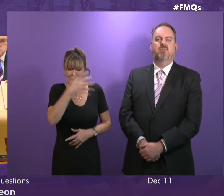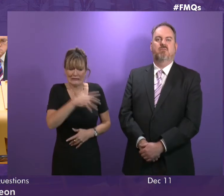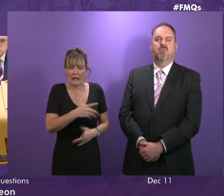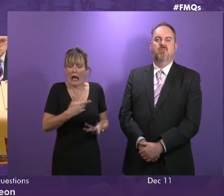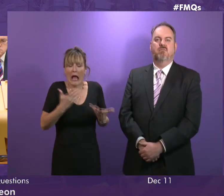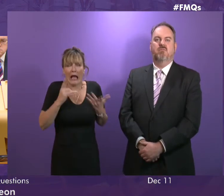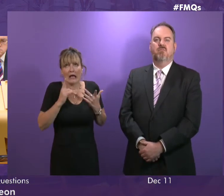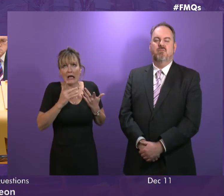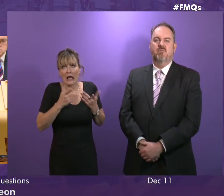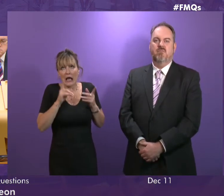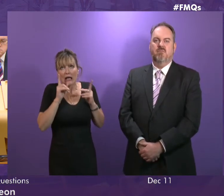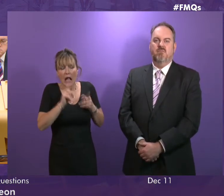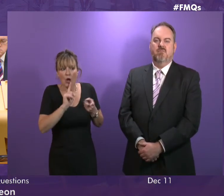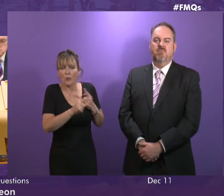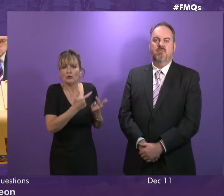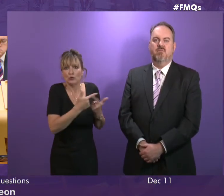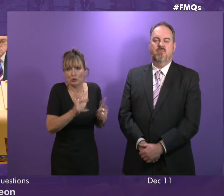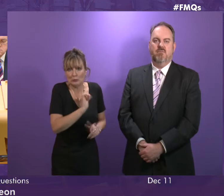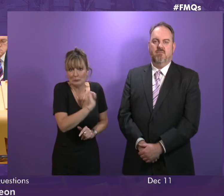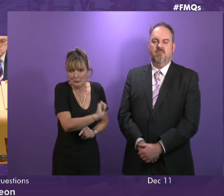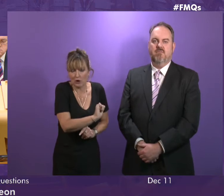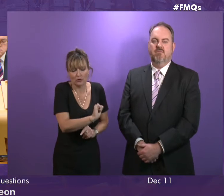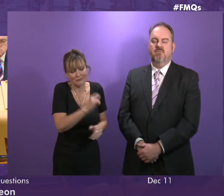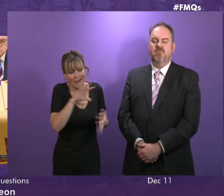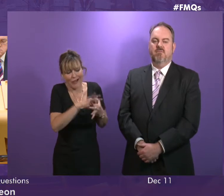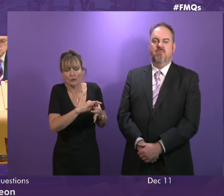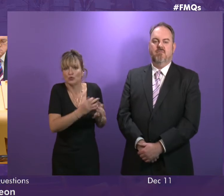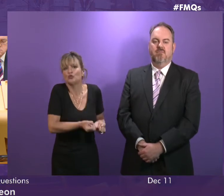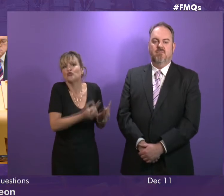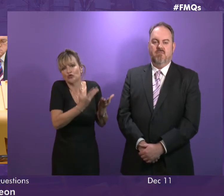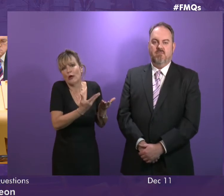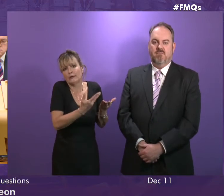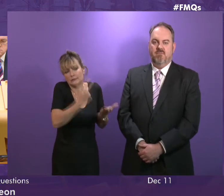not comment too much on the vote for strike action, as that is for the workers there to